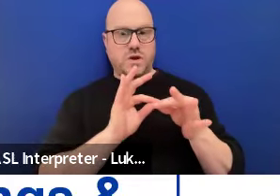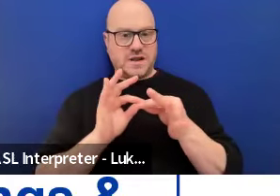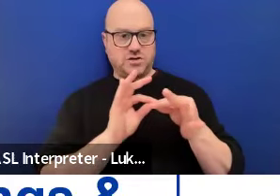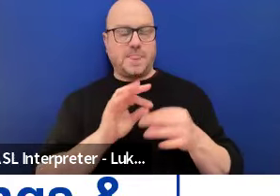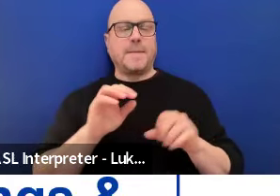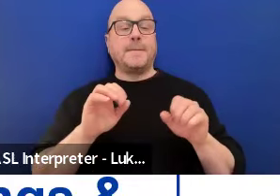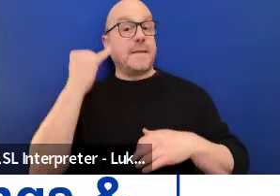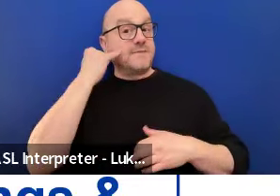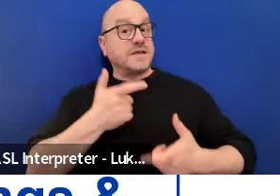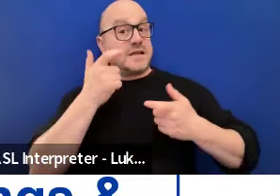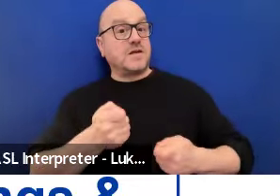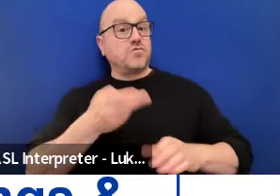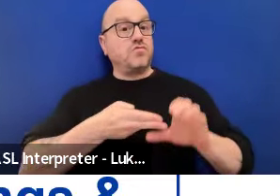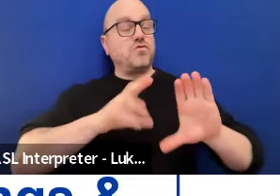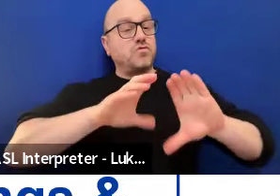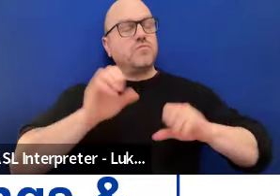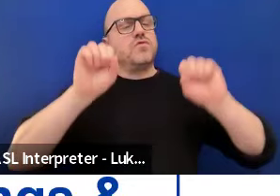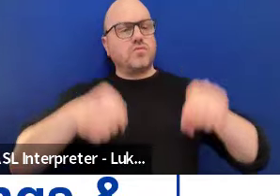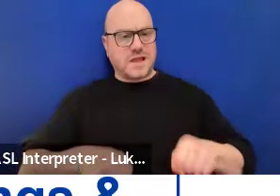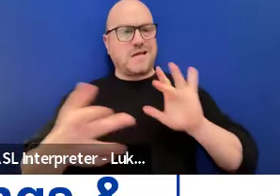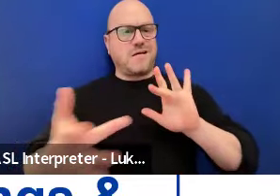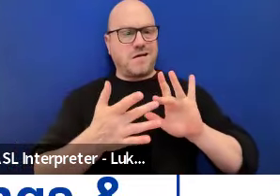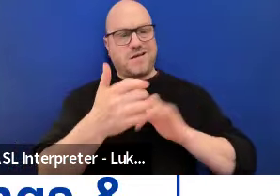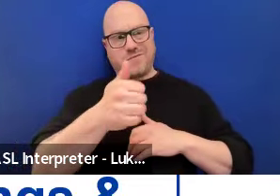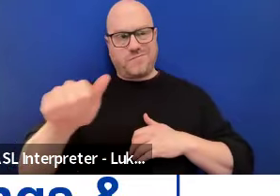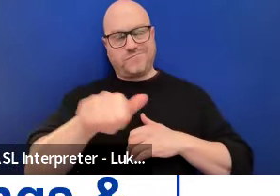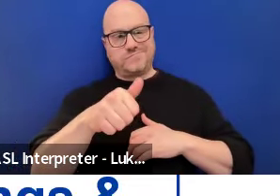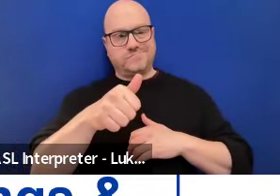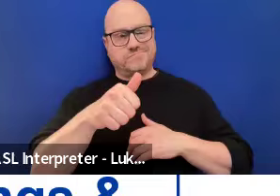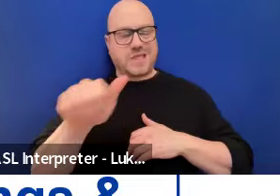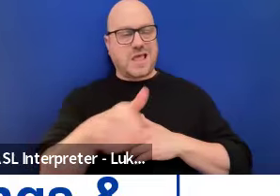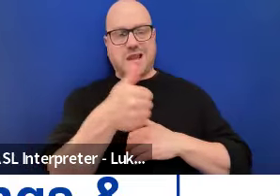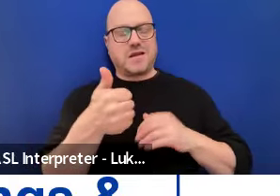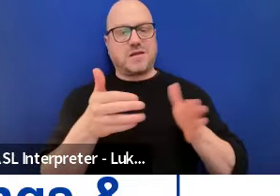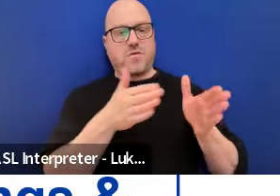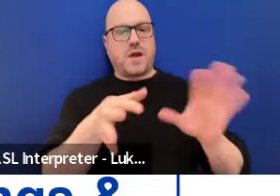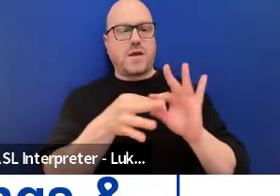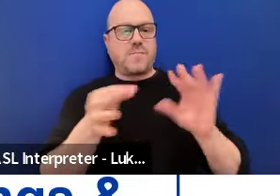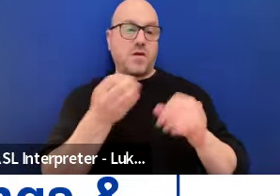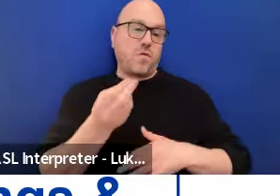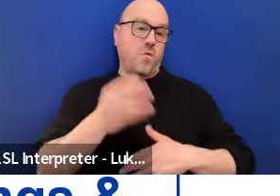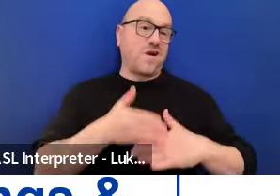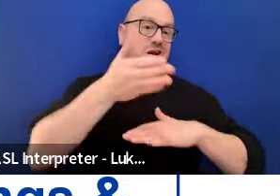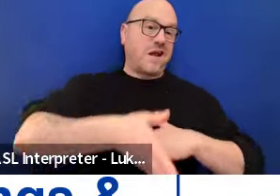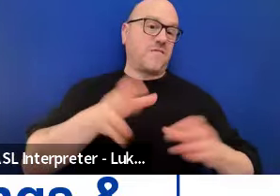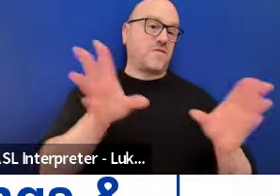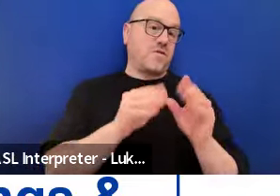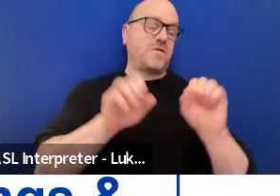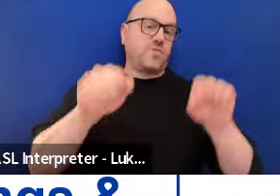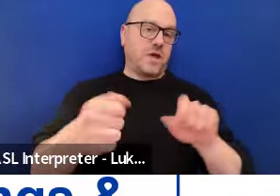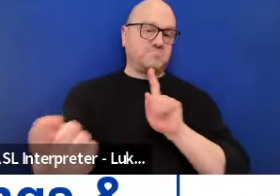IF YOU ARE INTERESTED IN JOINING ANY OF THE GROUPS, YOU CAN REACH OUT THROUGH THE WAY I MENTIONED EARLIER OR FIND US AFTER THIS